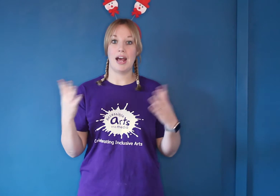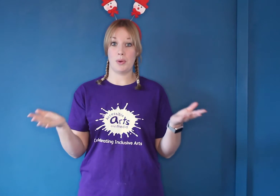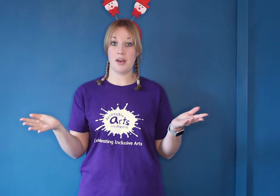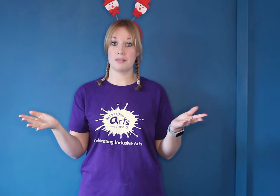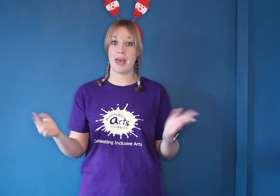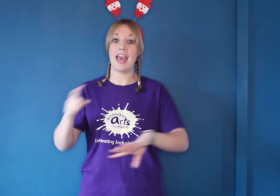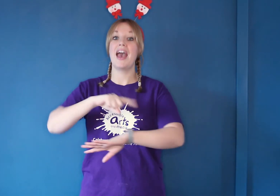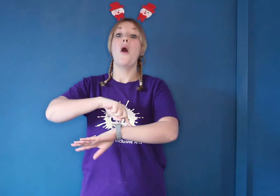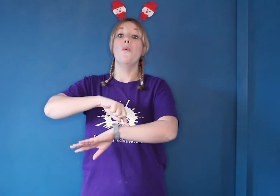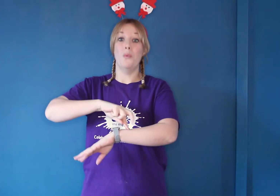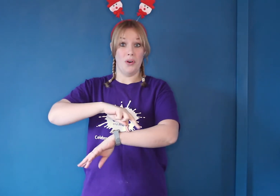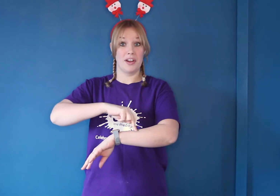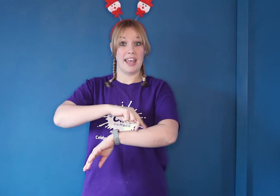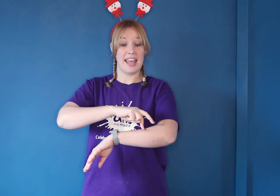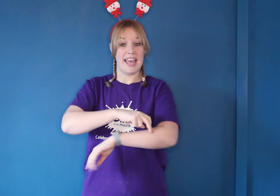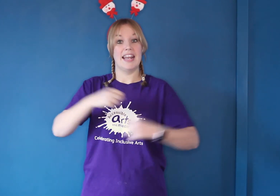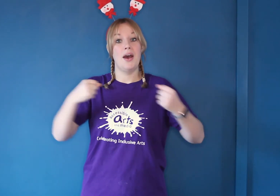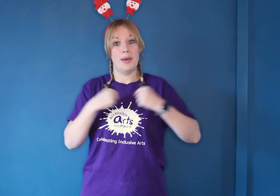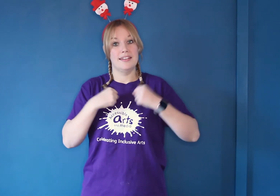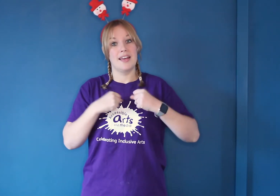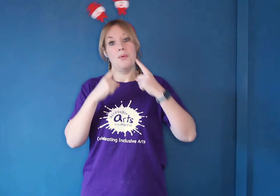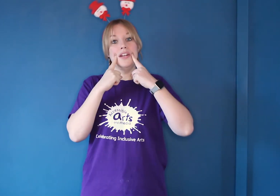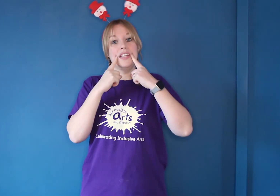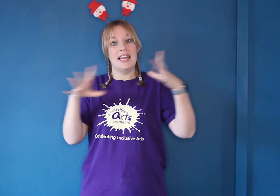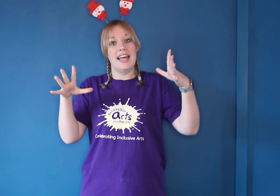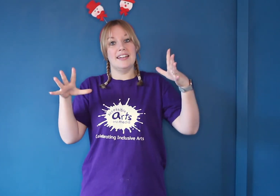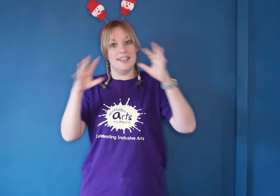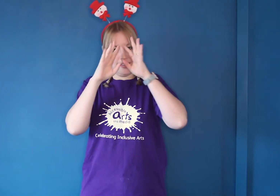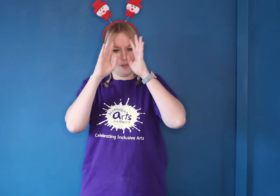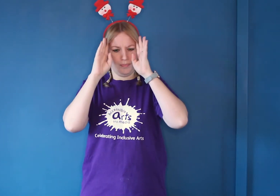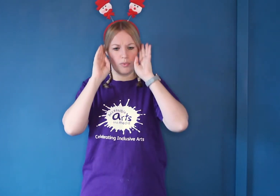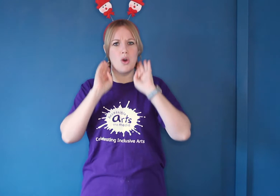And we know this bit… Walking in a winter wonderland.